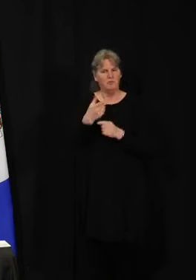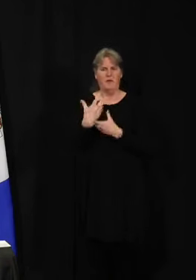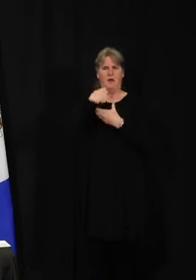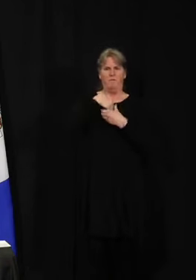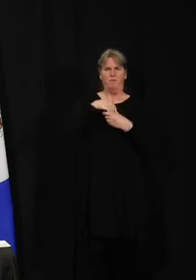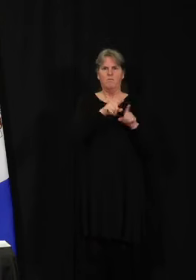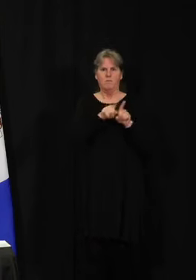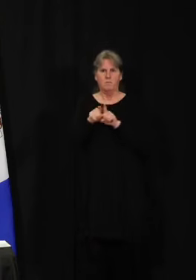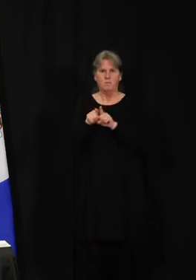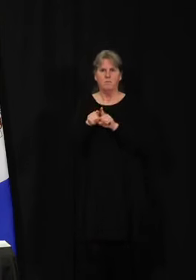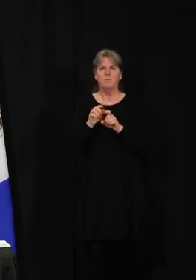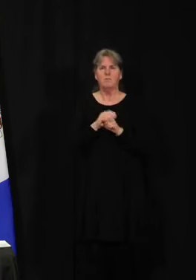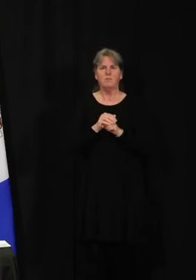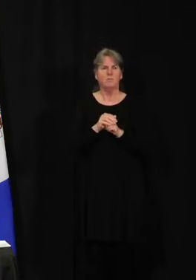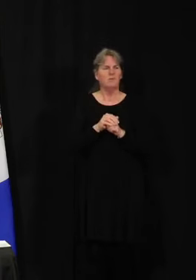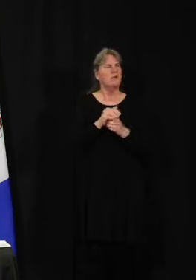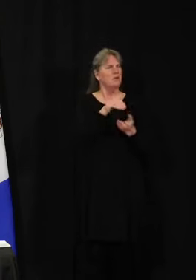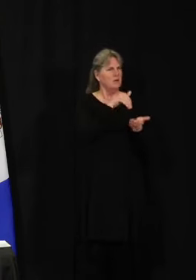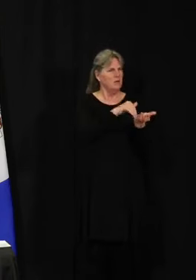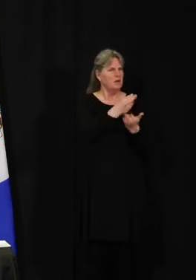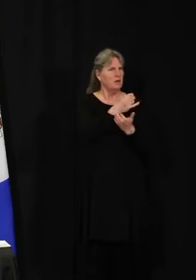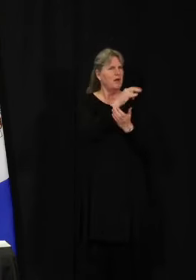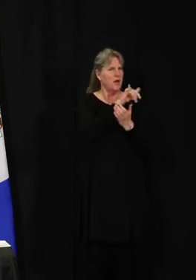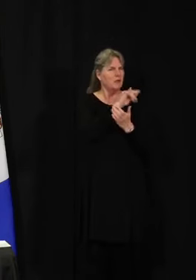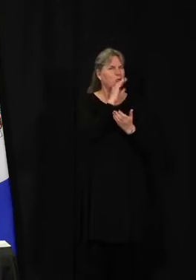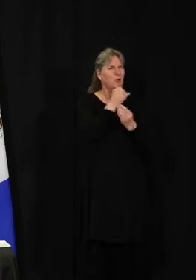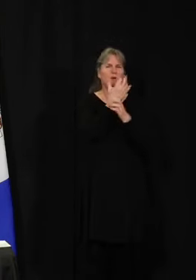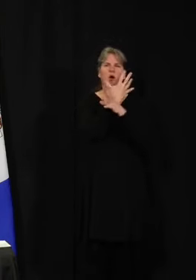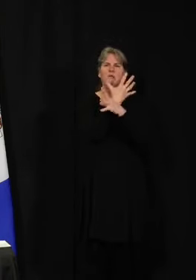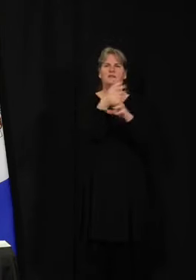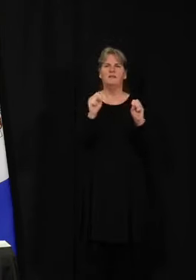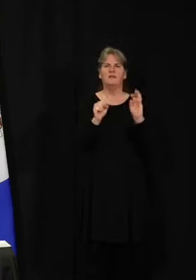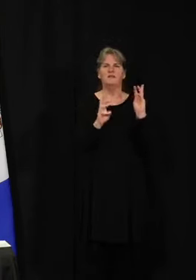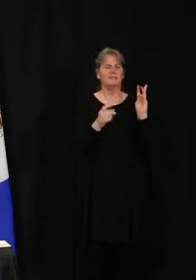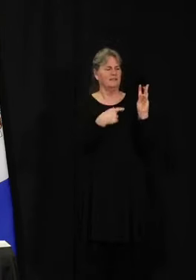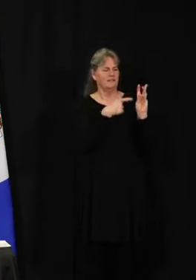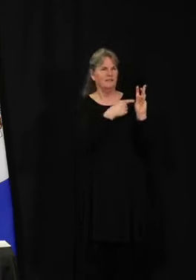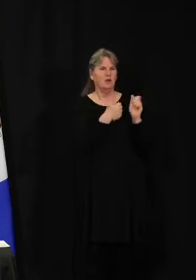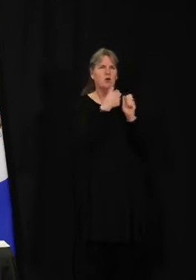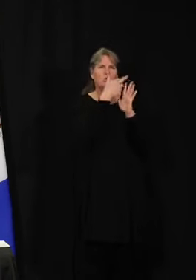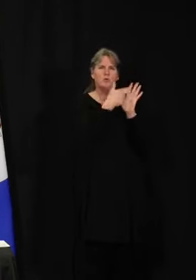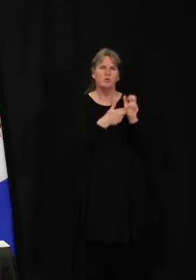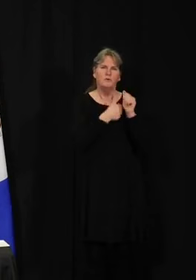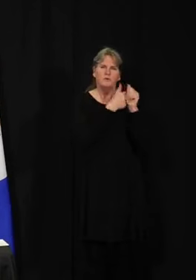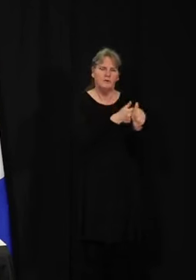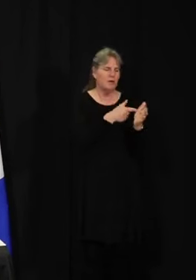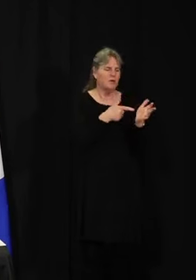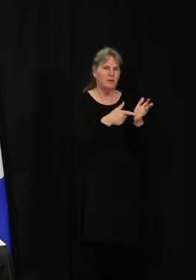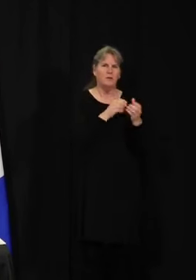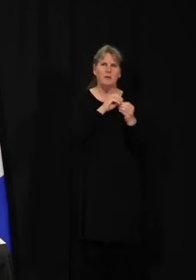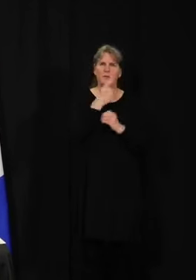a role to play in this. Dr Hanley spoke of the safe sixth. This step -- six steps you can